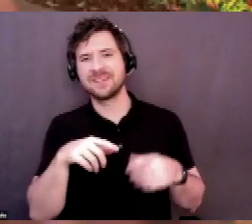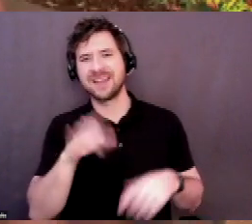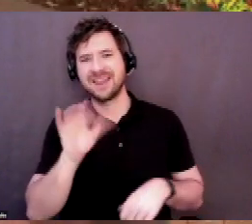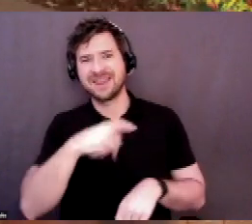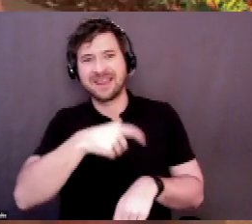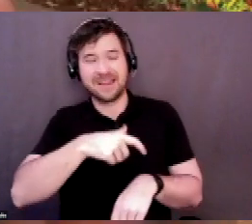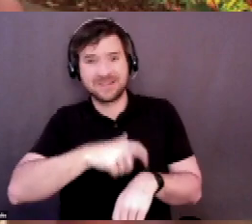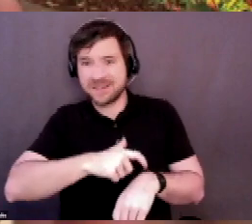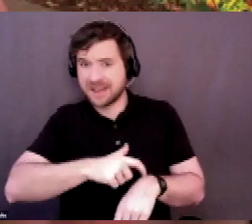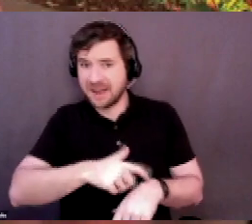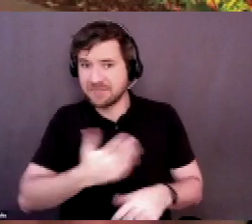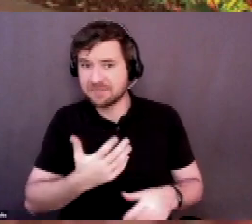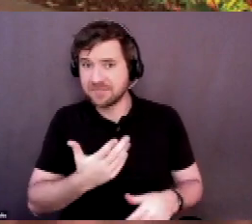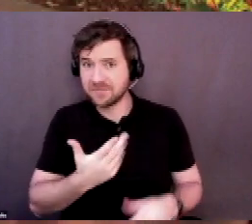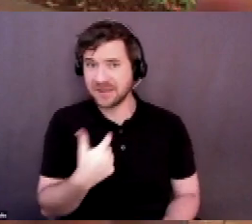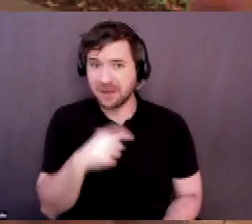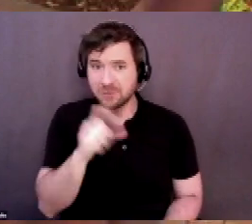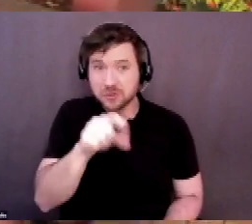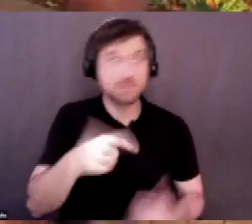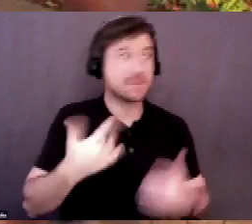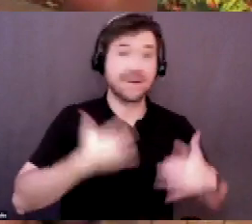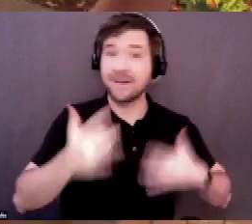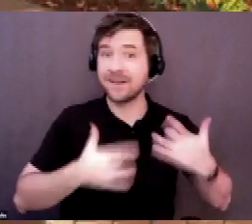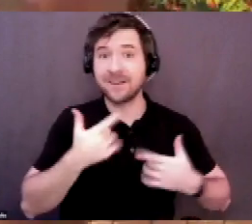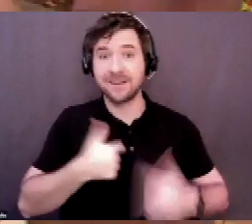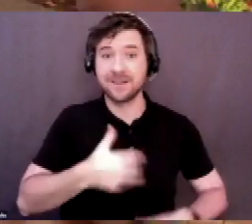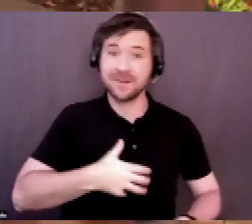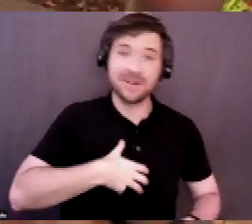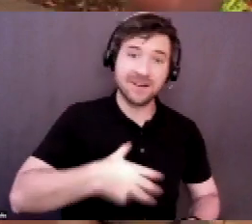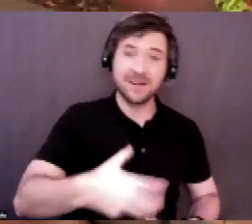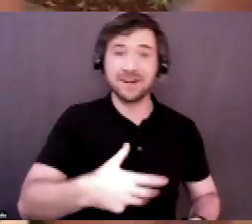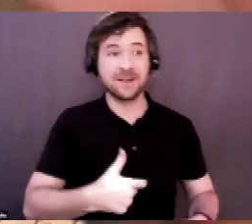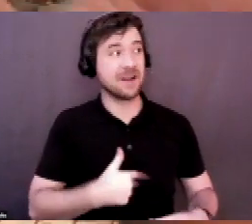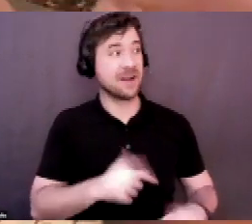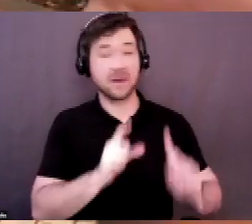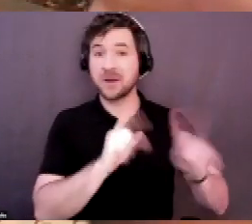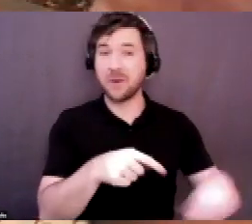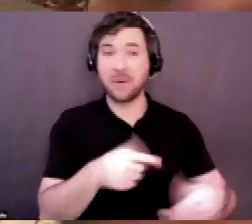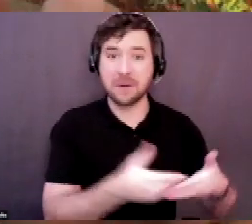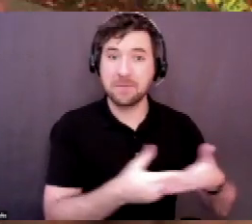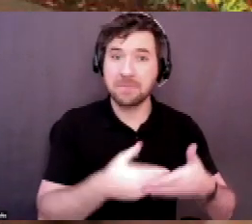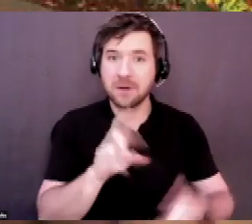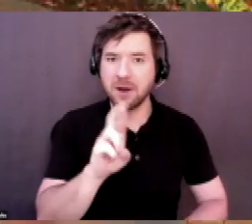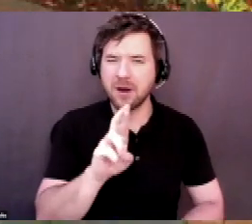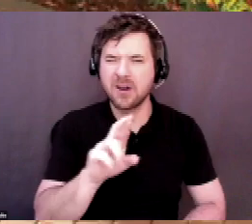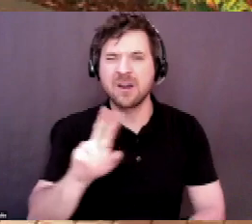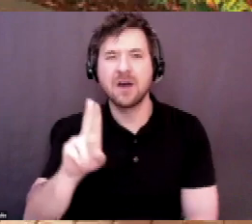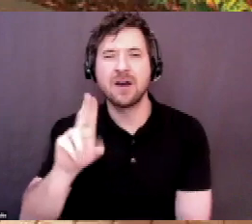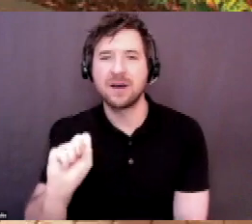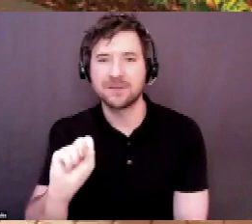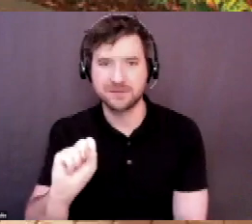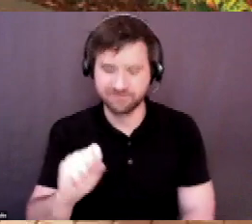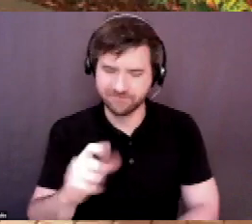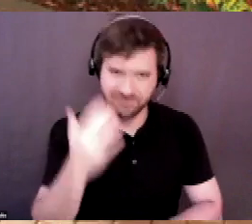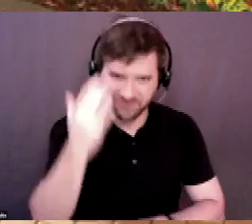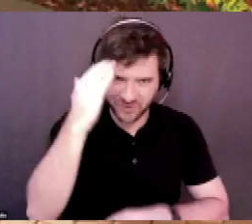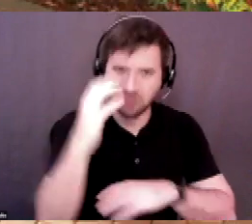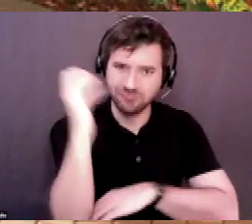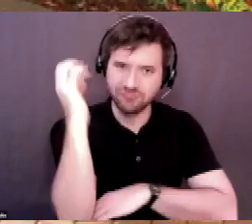really excited about my pregnancy and going to baby's R US which doesn't even exist anymore, and picking out really fun,